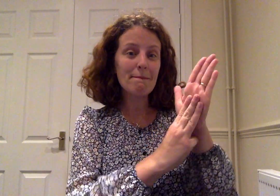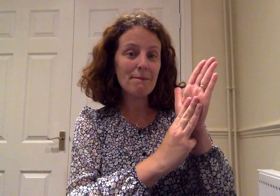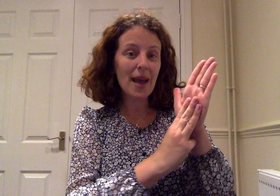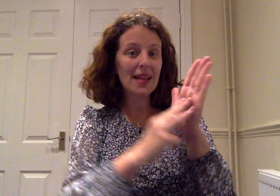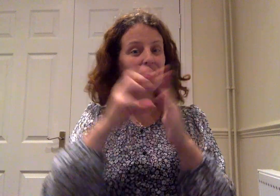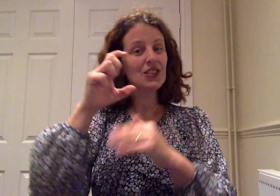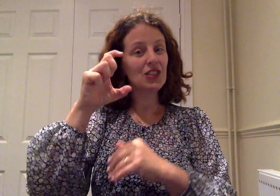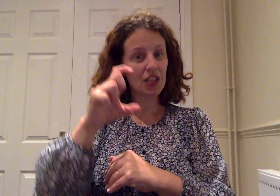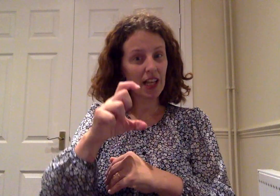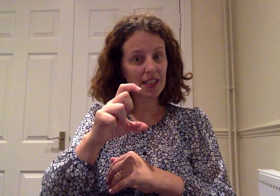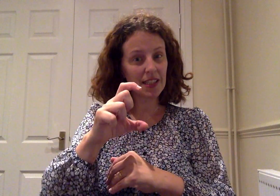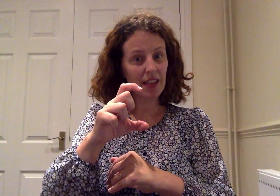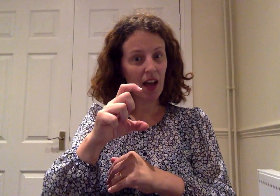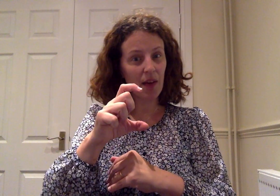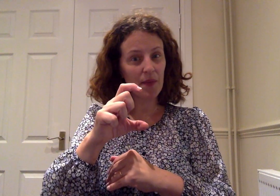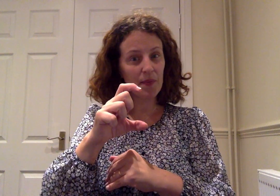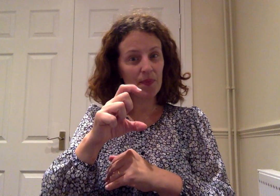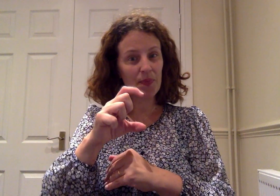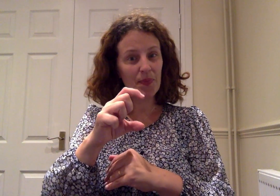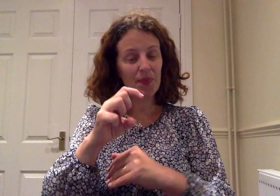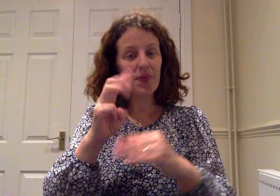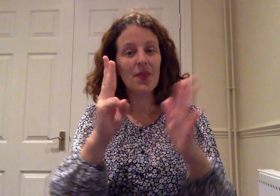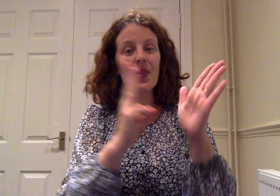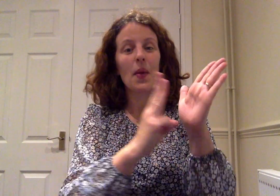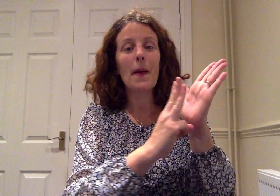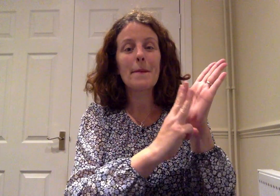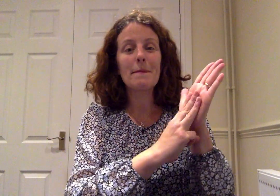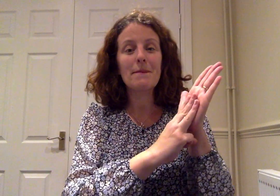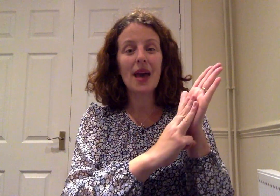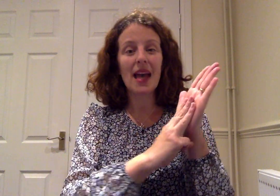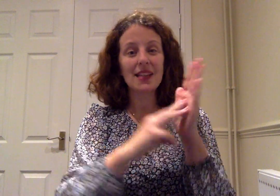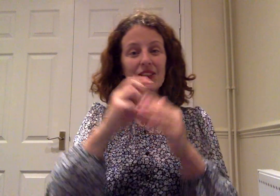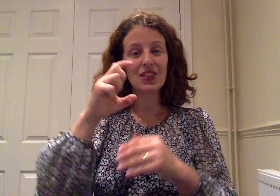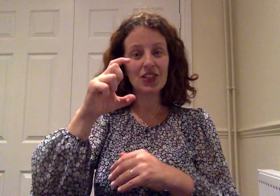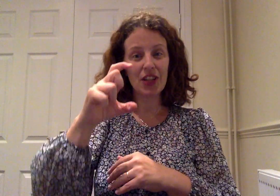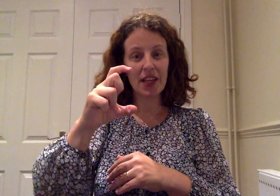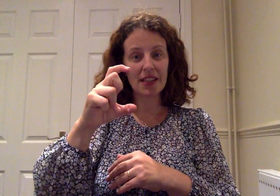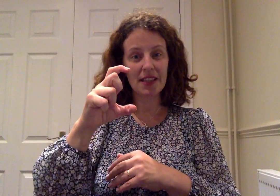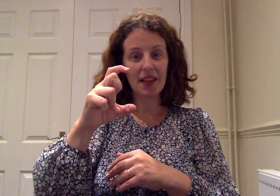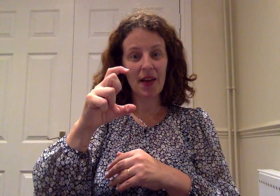Manchester